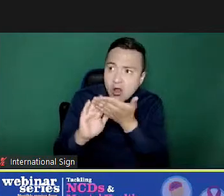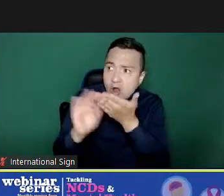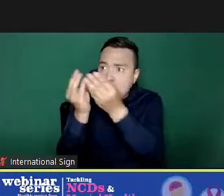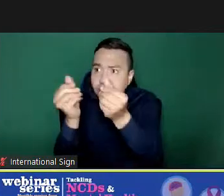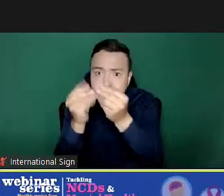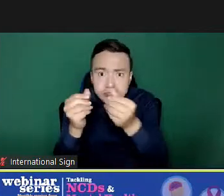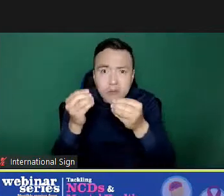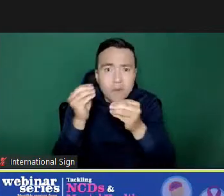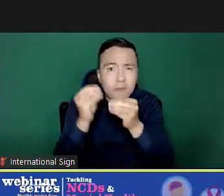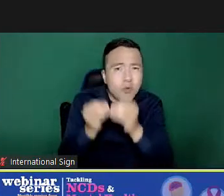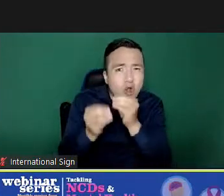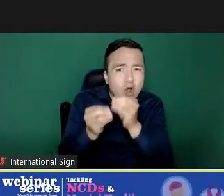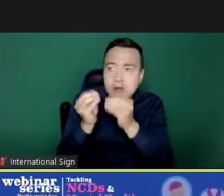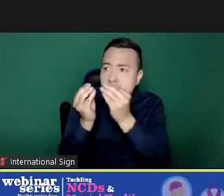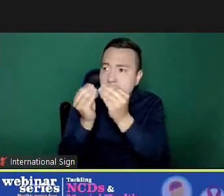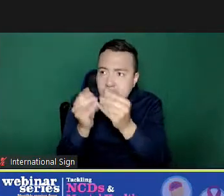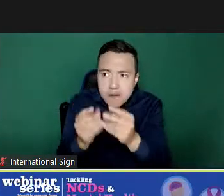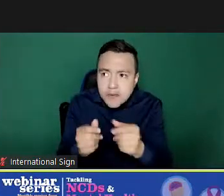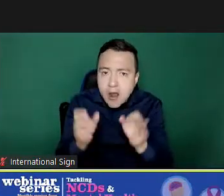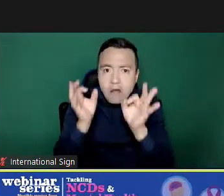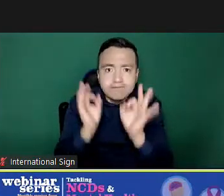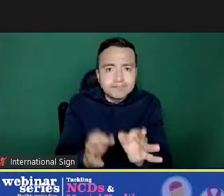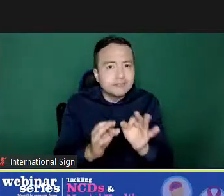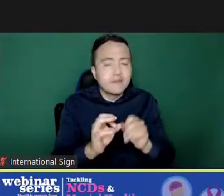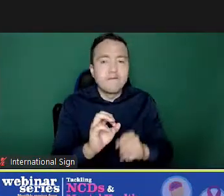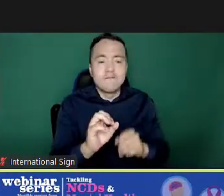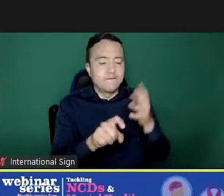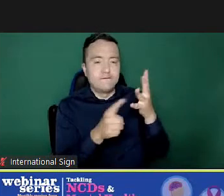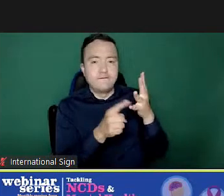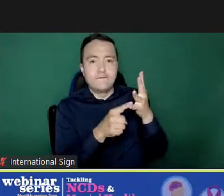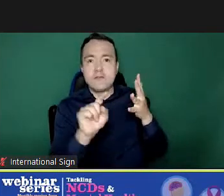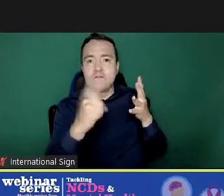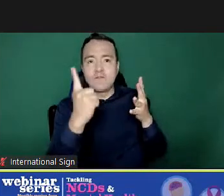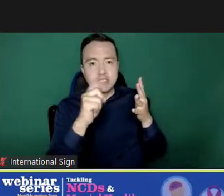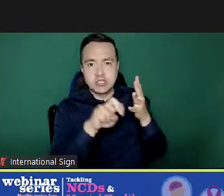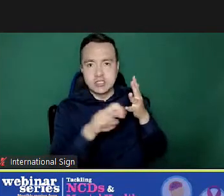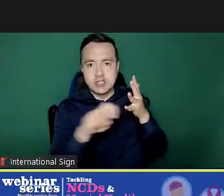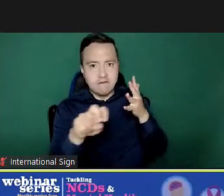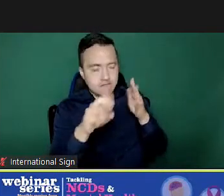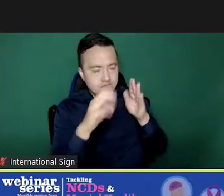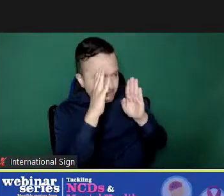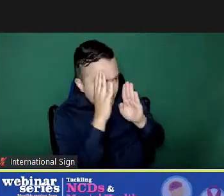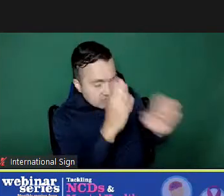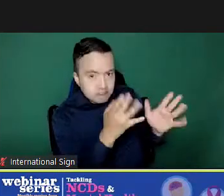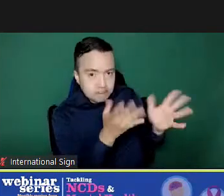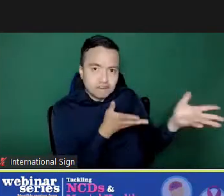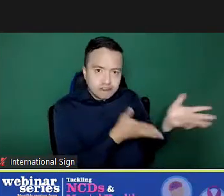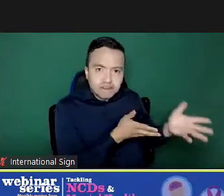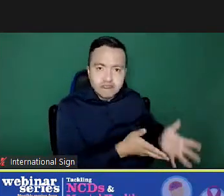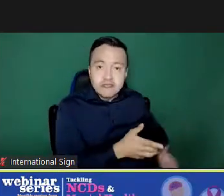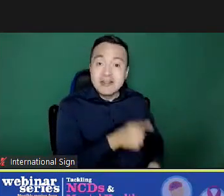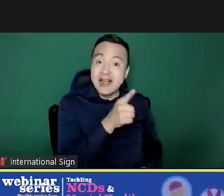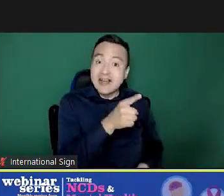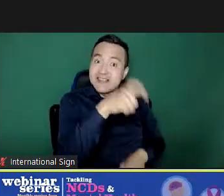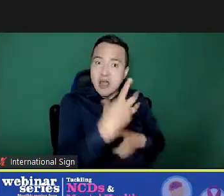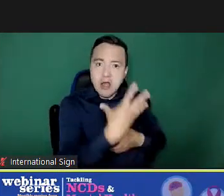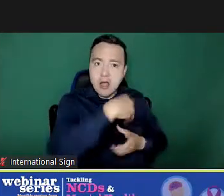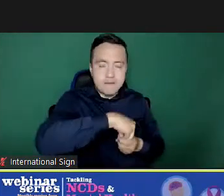communicable diseases. That's the primary health care level. There must be comprehensive health services. There must be a referral system that works between the different